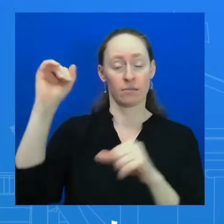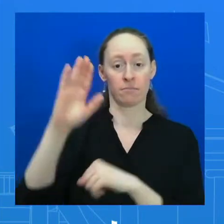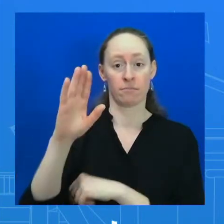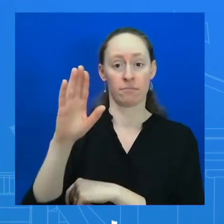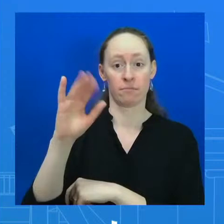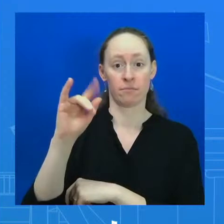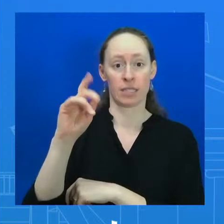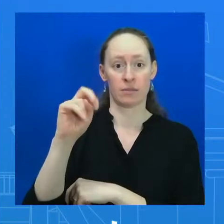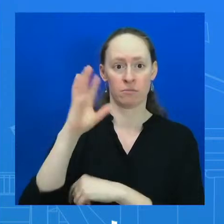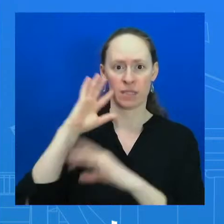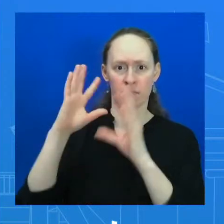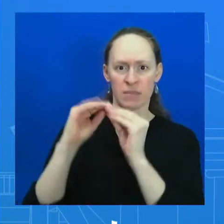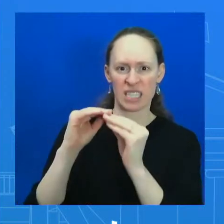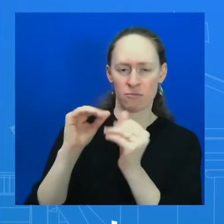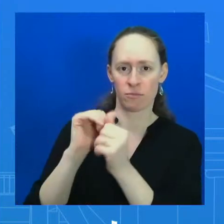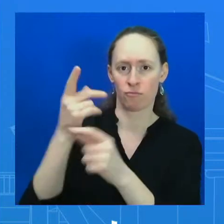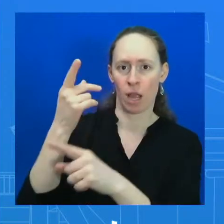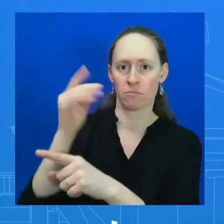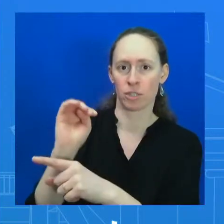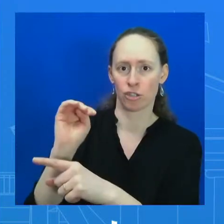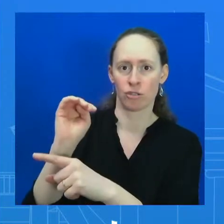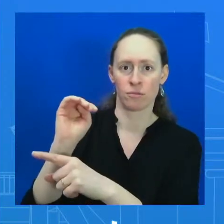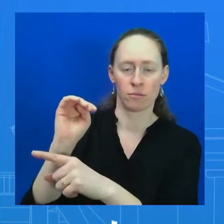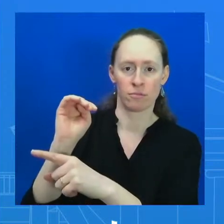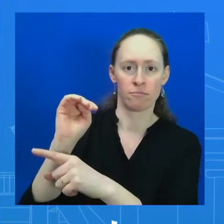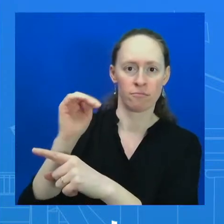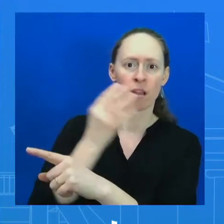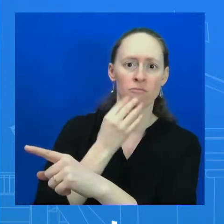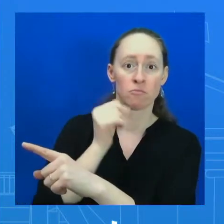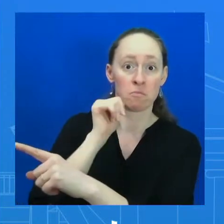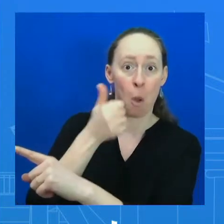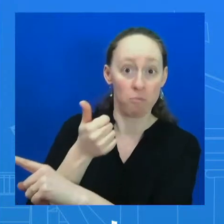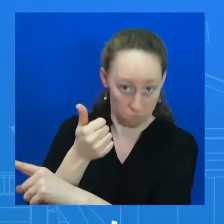As you know, the President and -- and the Prime Minister have spoken several times --